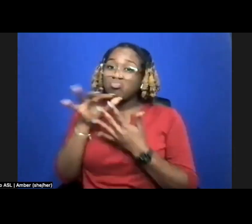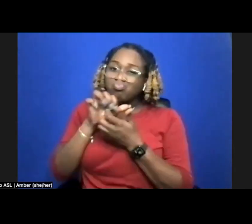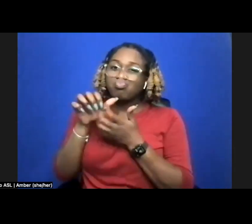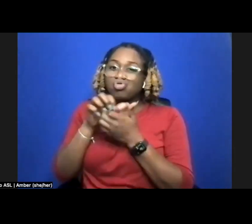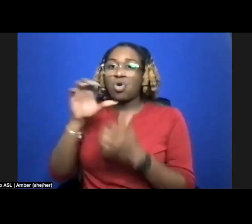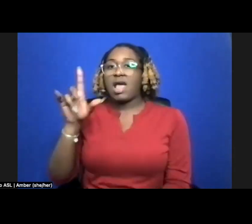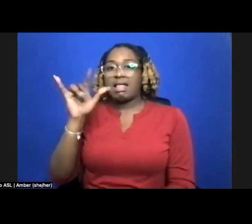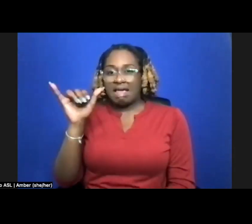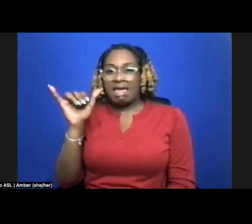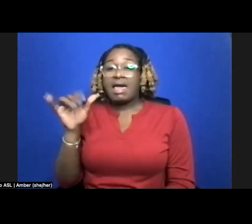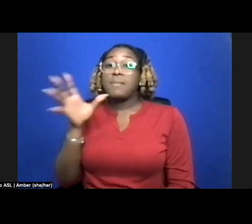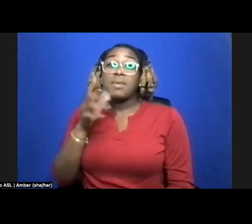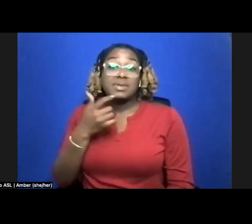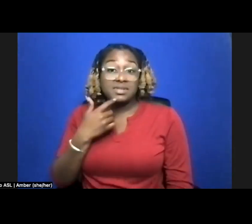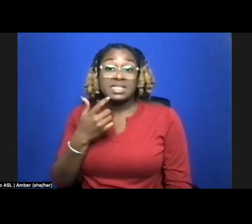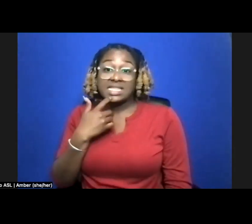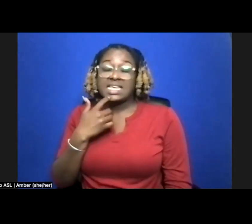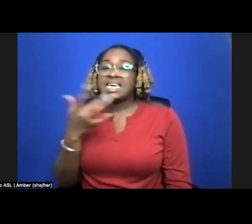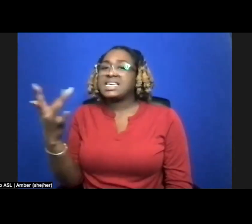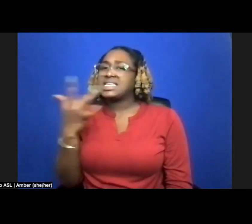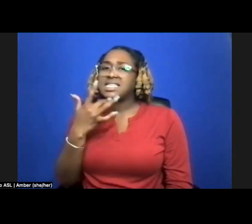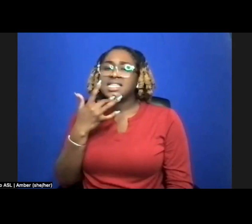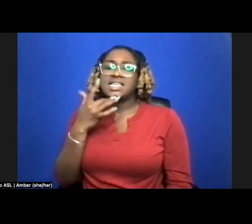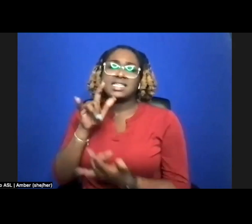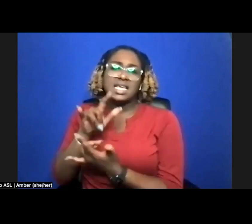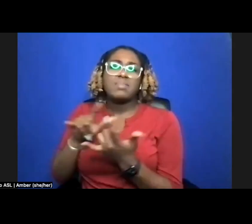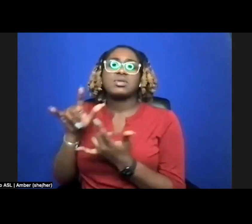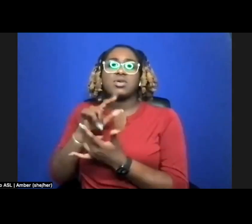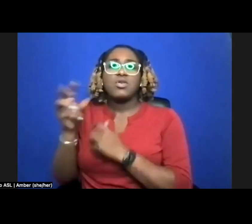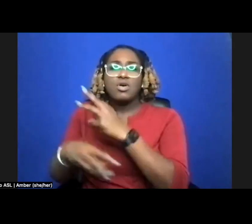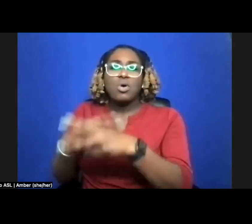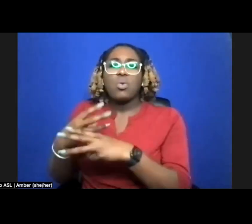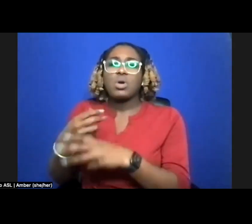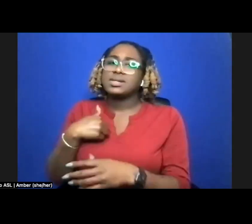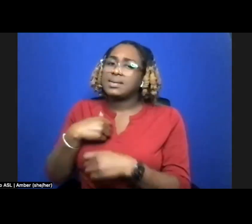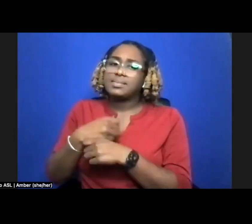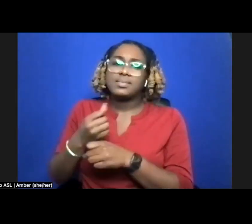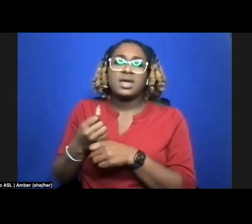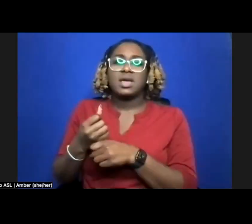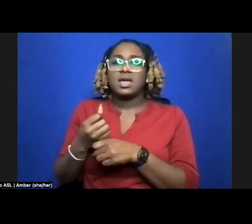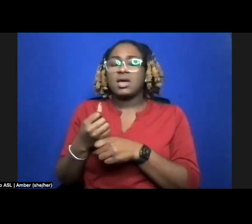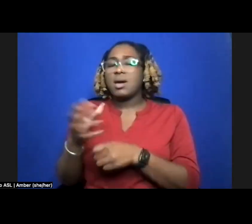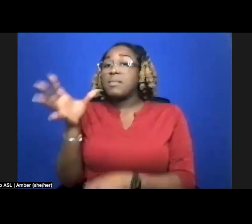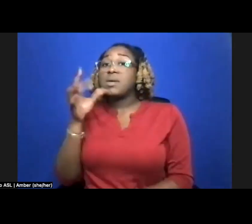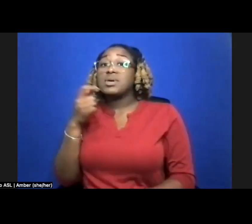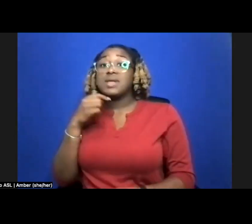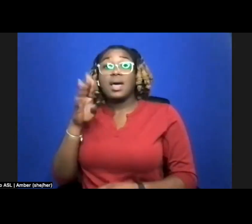mama say taste the intimacy of this world’s un- making. mama say be like your grandma mabel, who